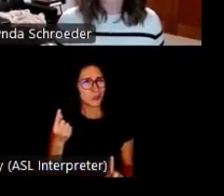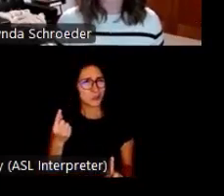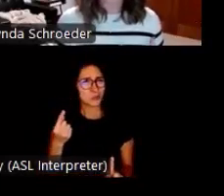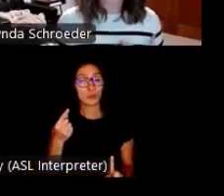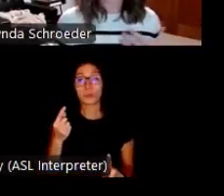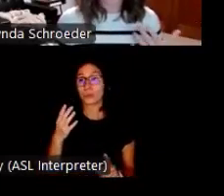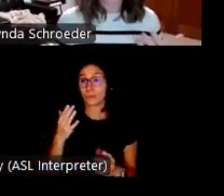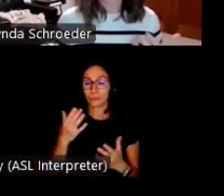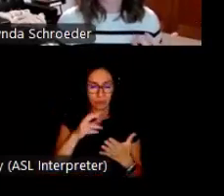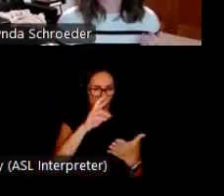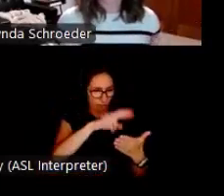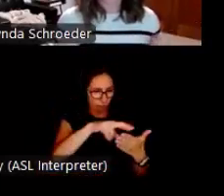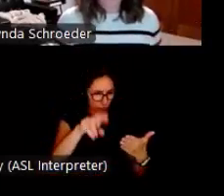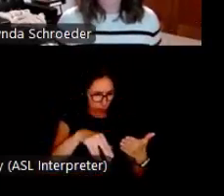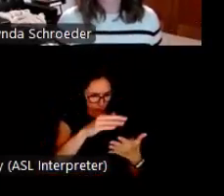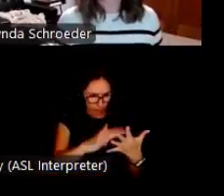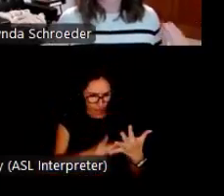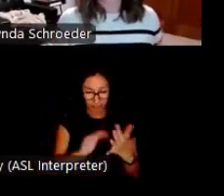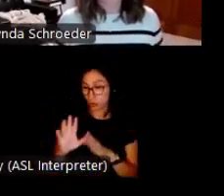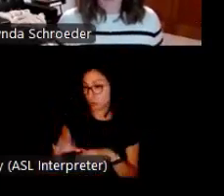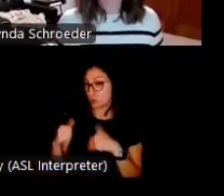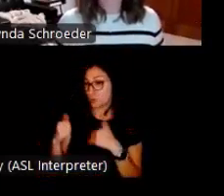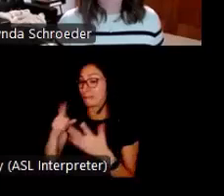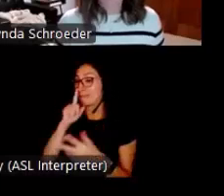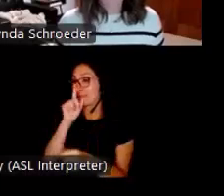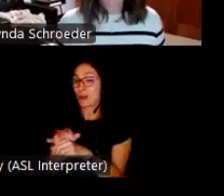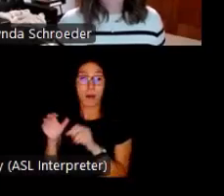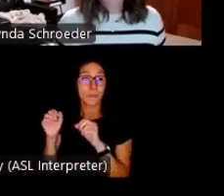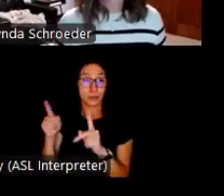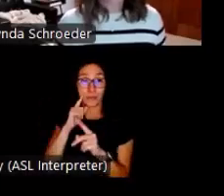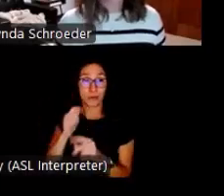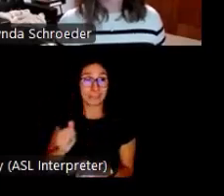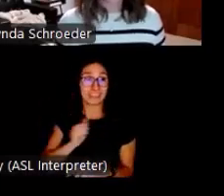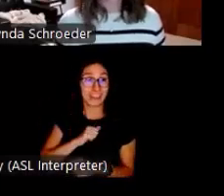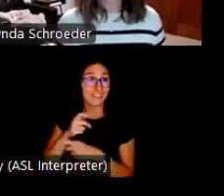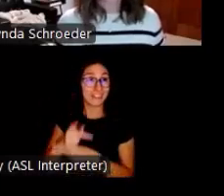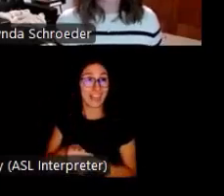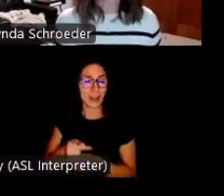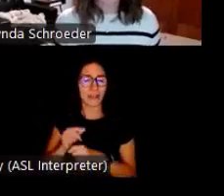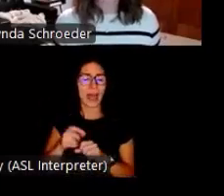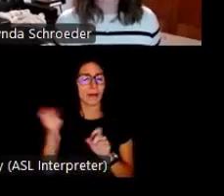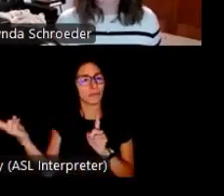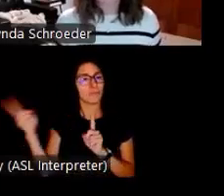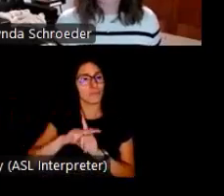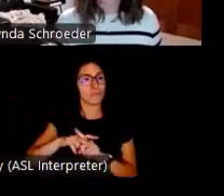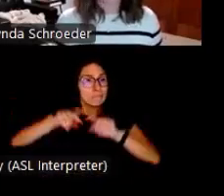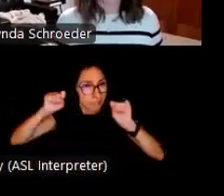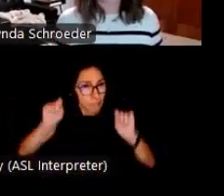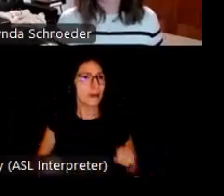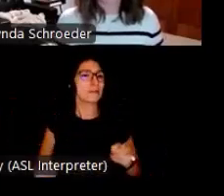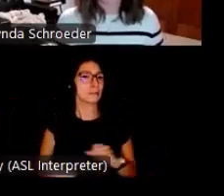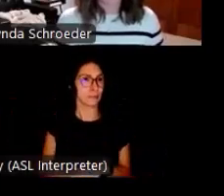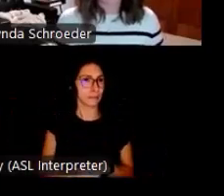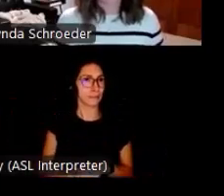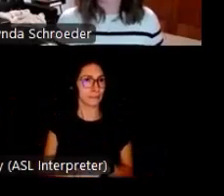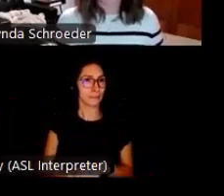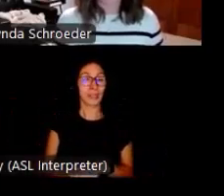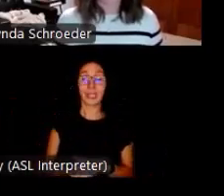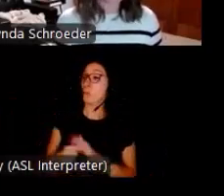for self-care that were tangible and practical. It walked readers through case scenarios of a rural primary care provider,